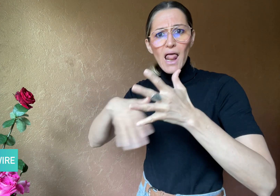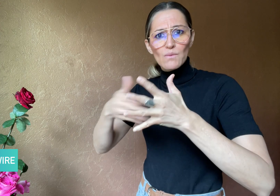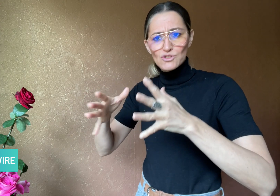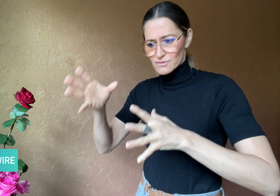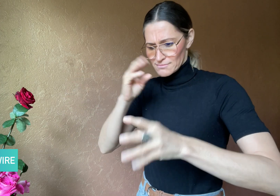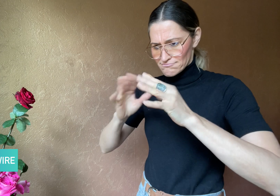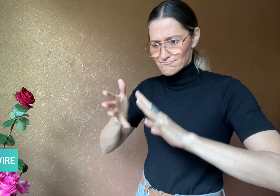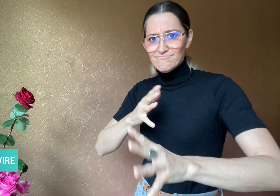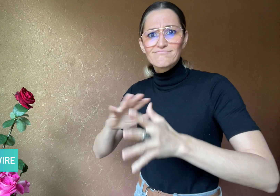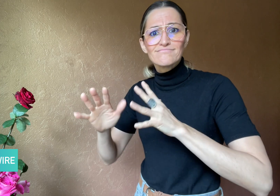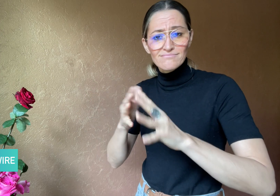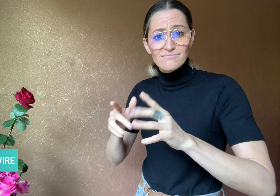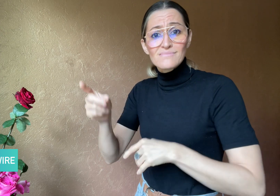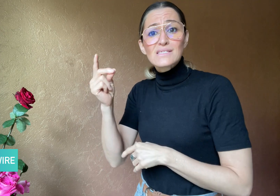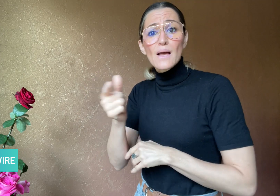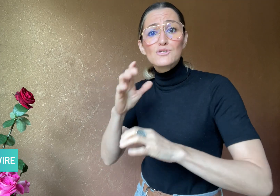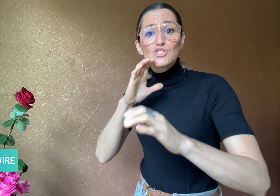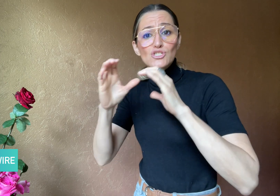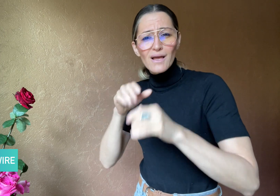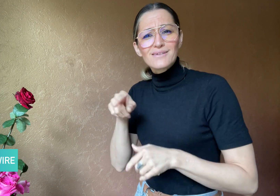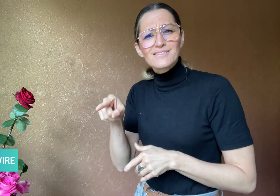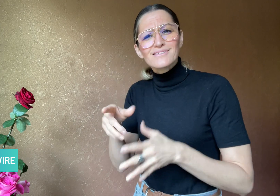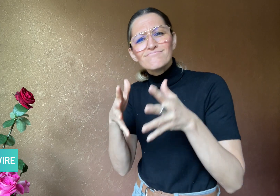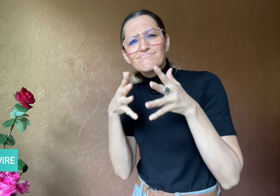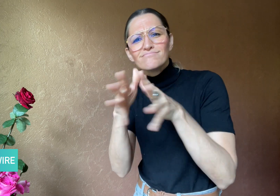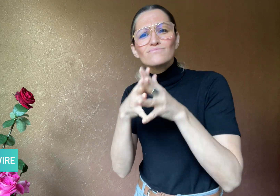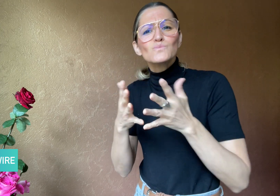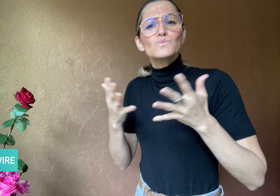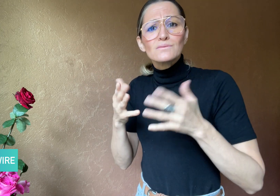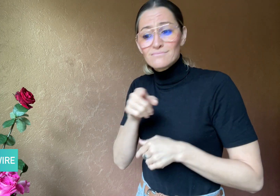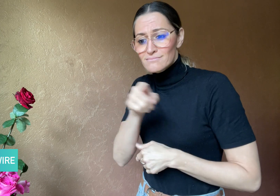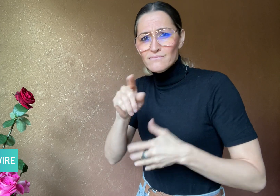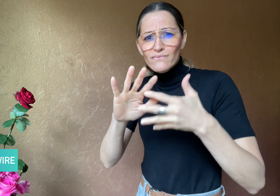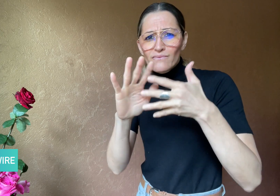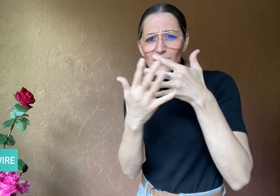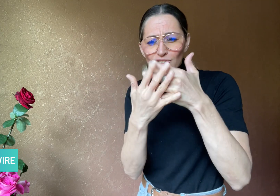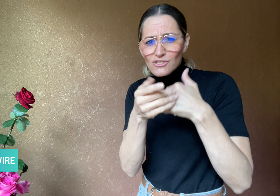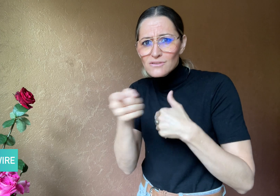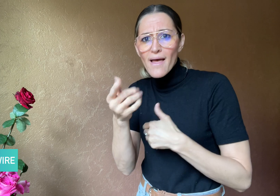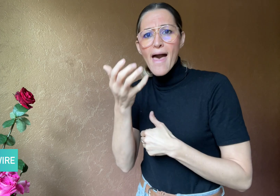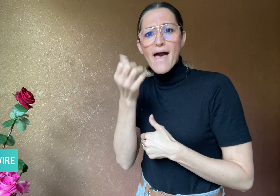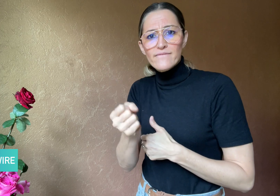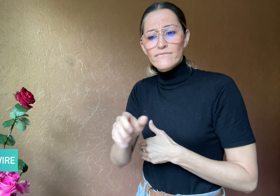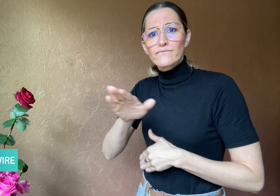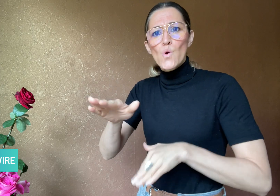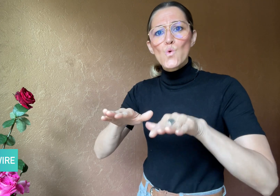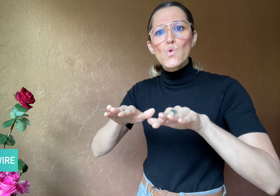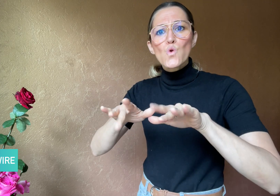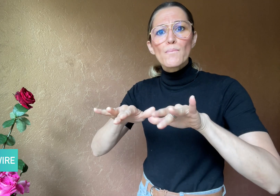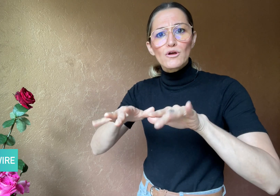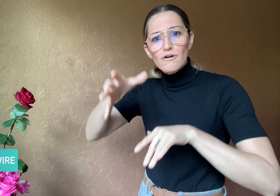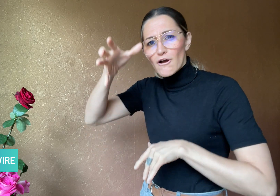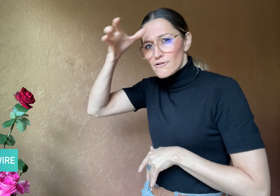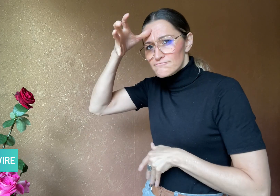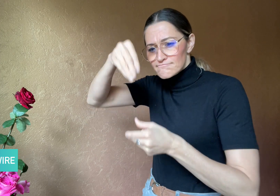Snapchat explained that the filters use artificial intelligence